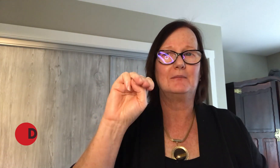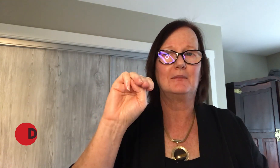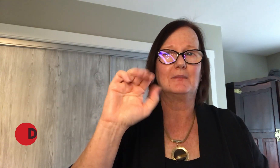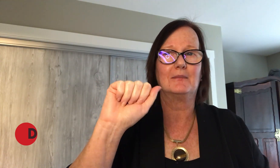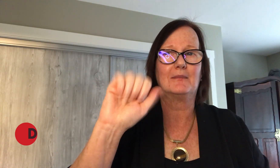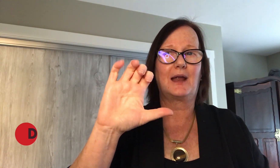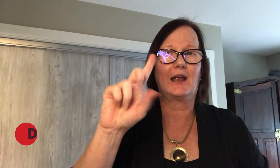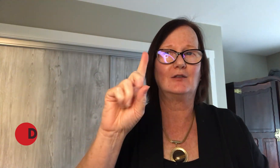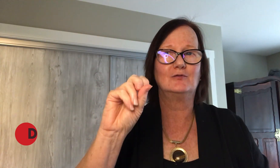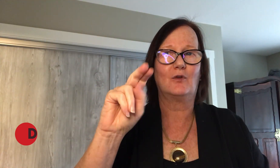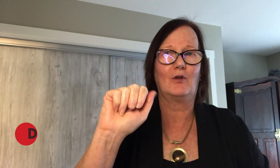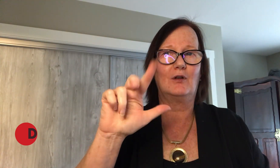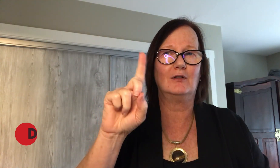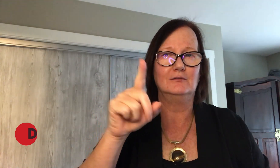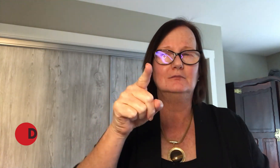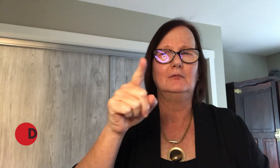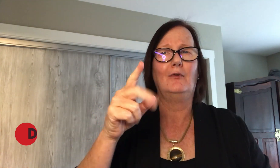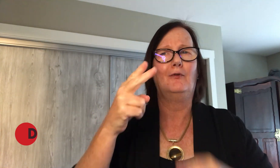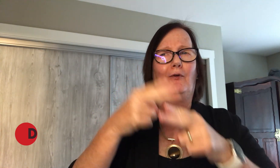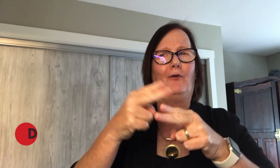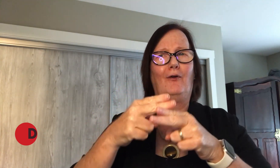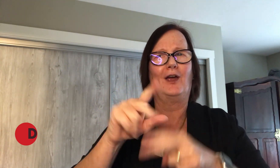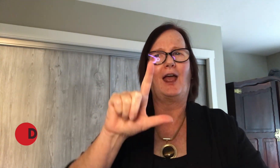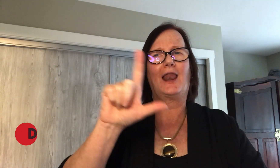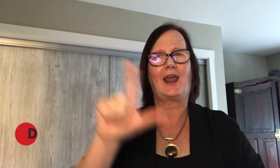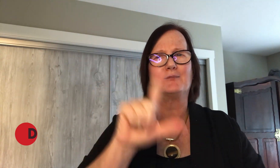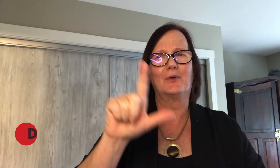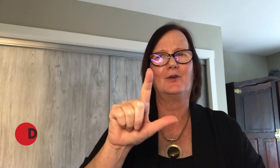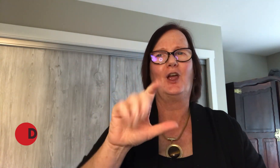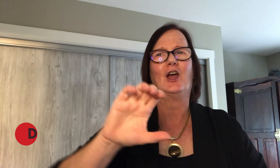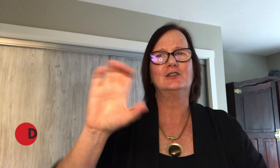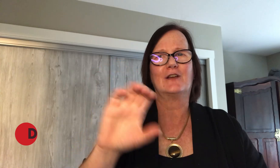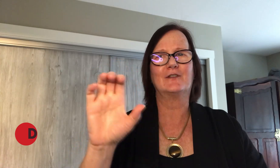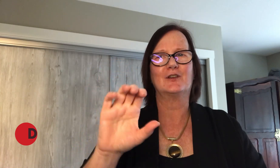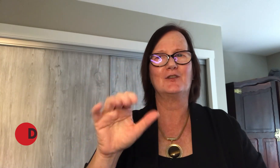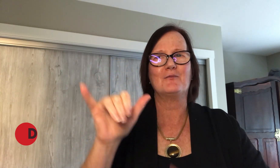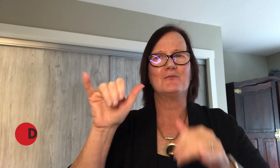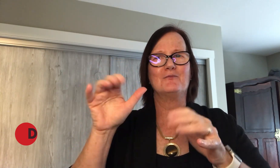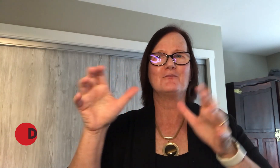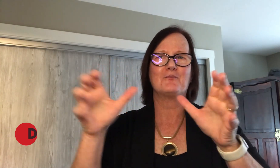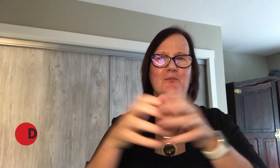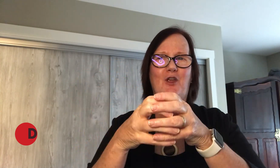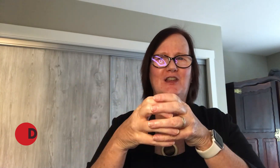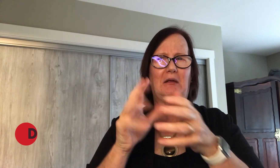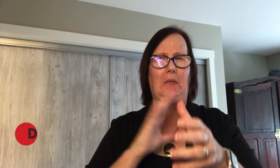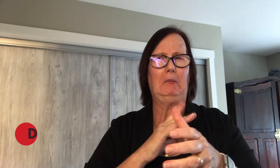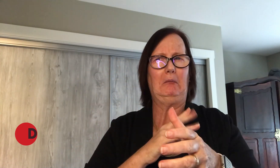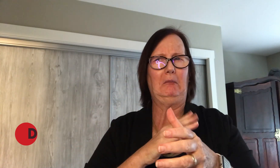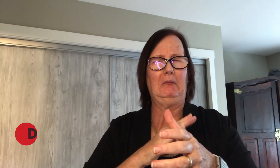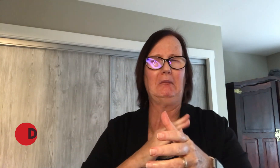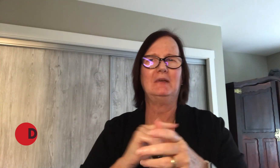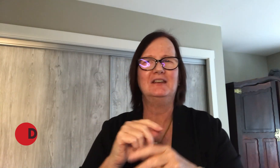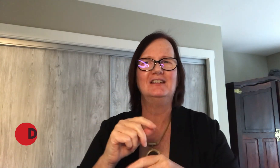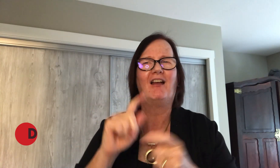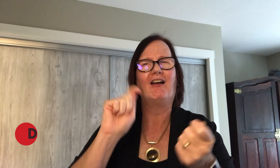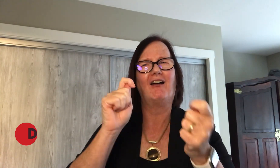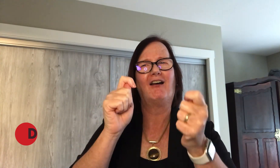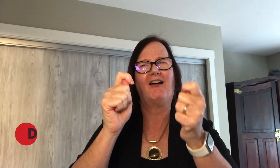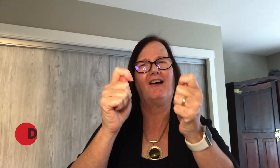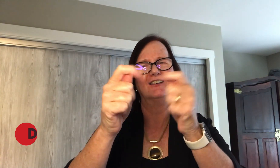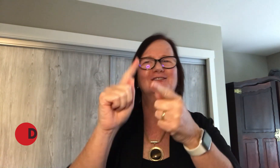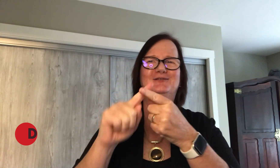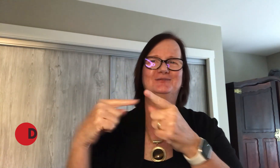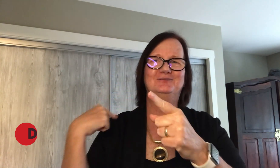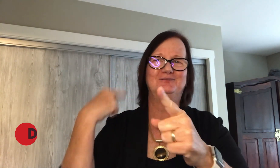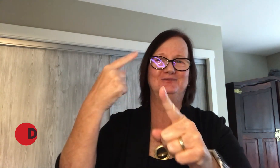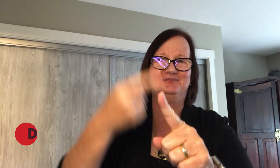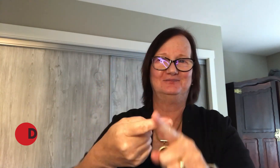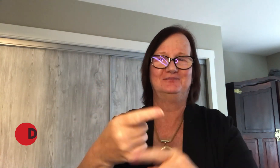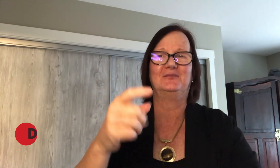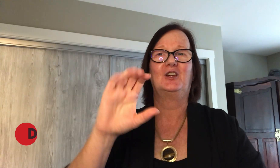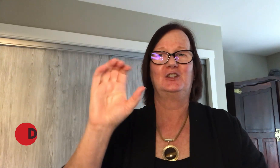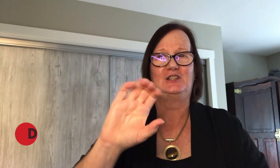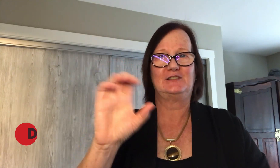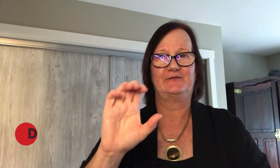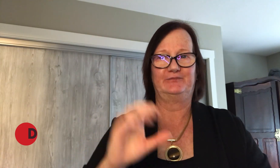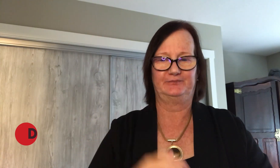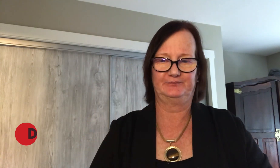Canada, John A. Macdonald called the Liberal-Conservative Party. The name